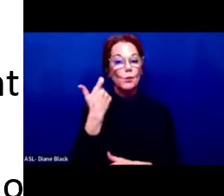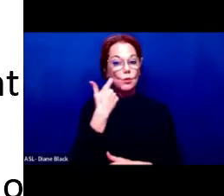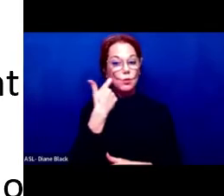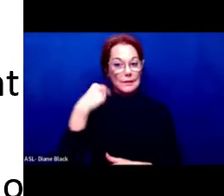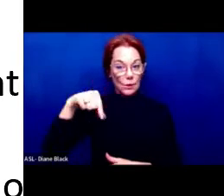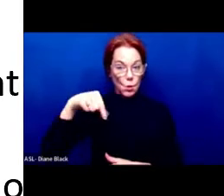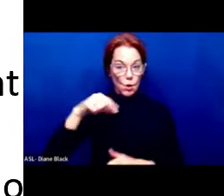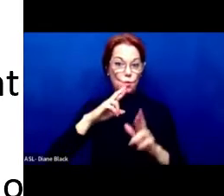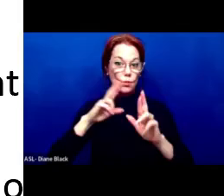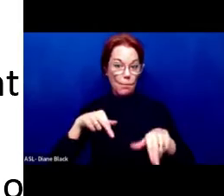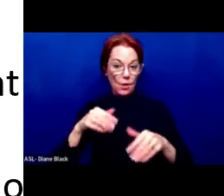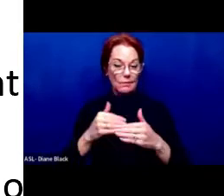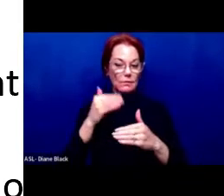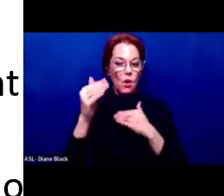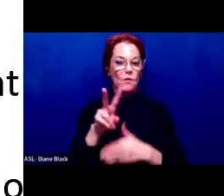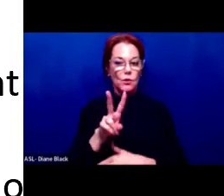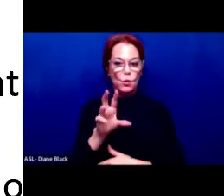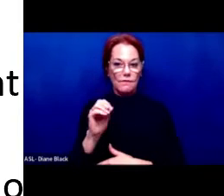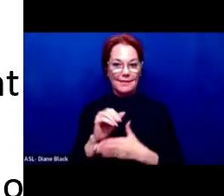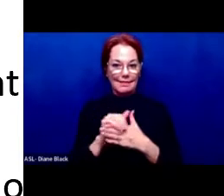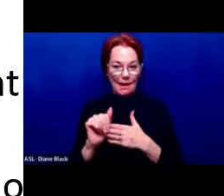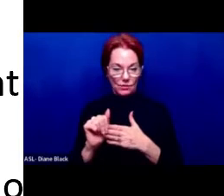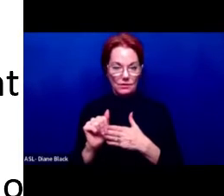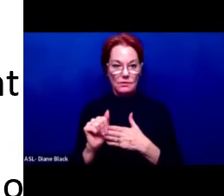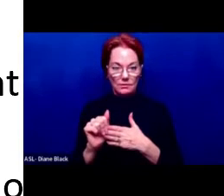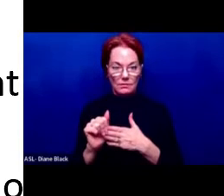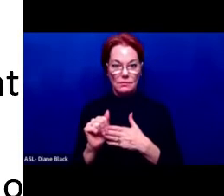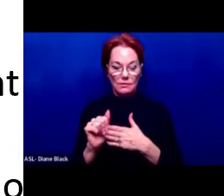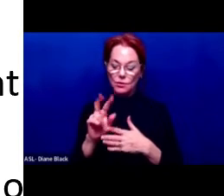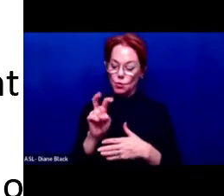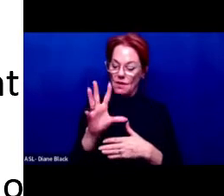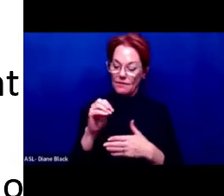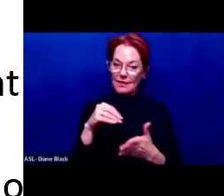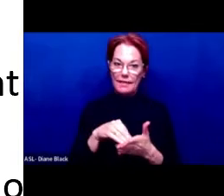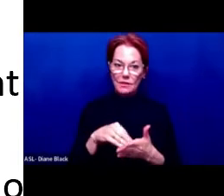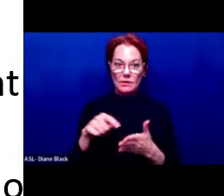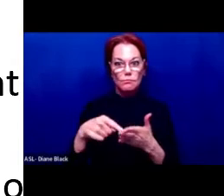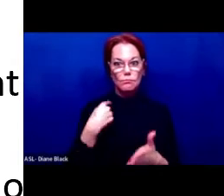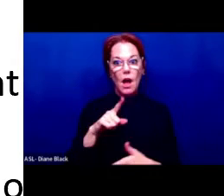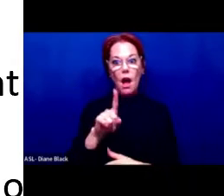had over $250,000 They were tracking, and they got reimbursed of $110,000 of